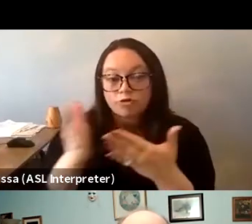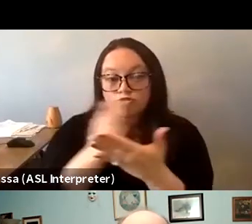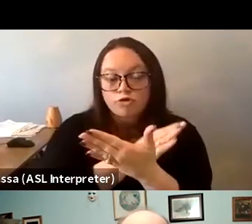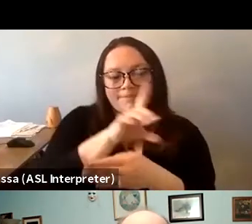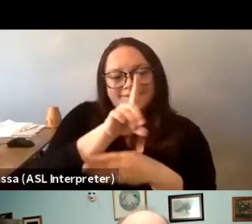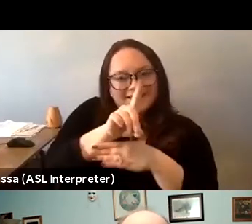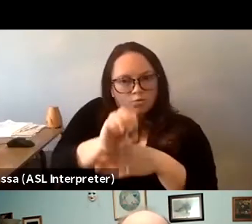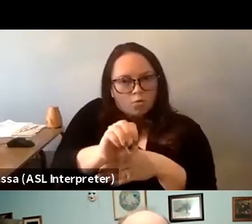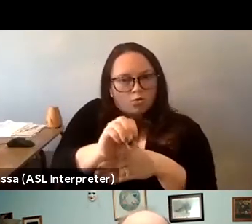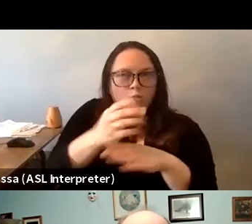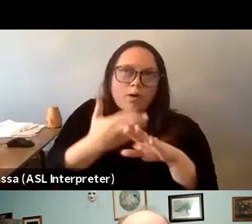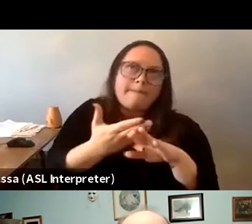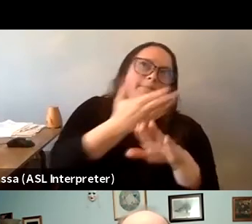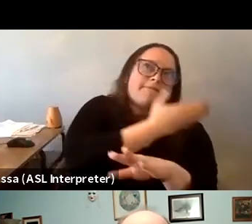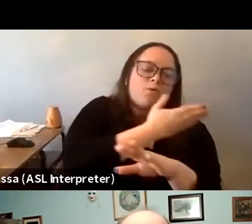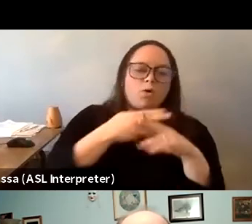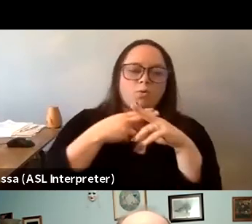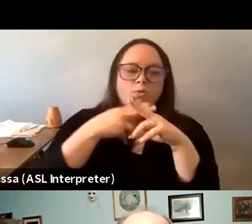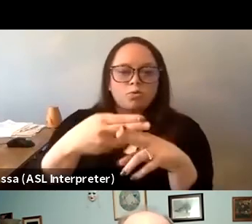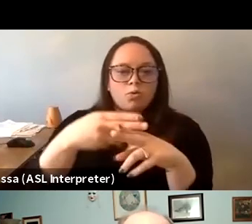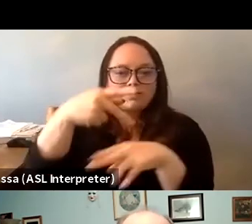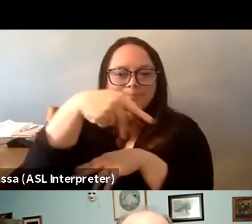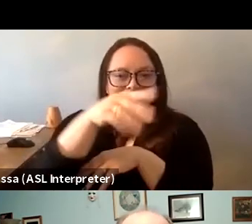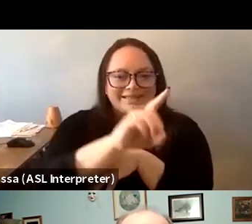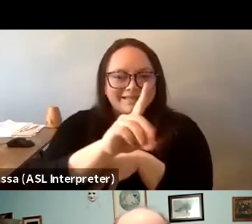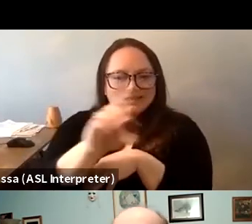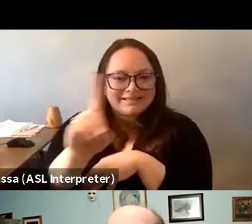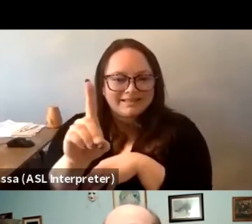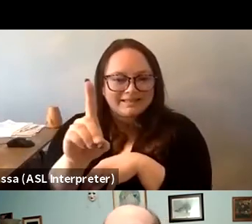Disorder, it was PDD. So that's where we were.